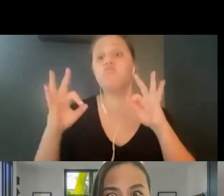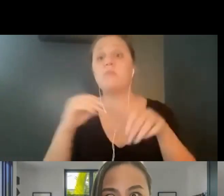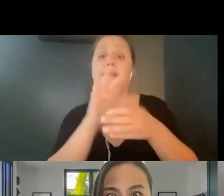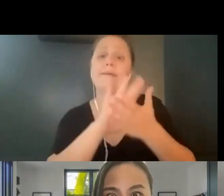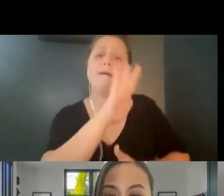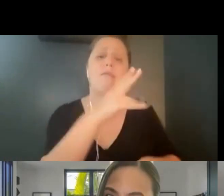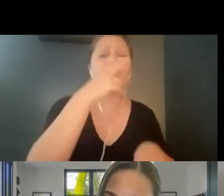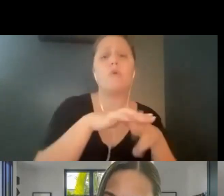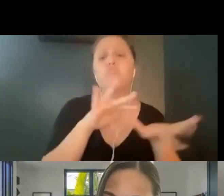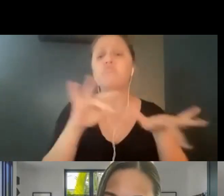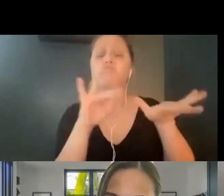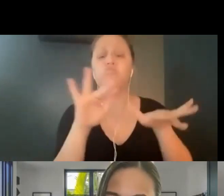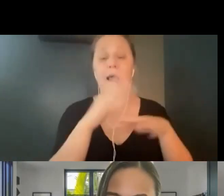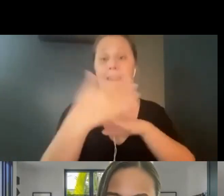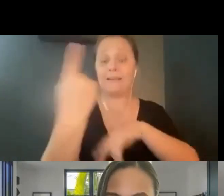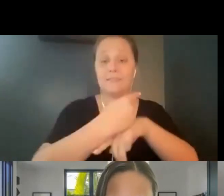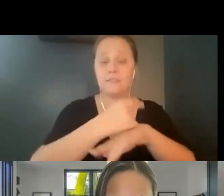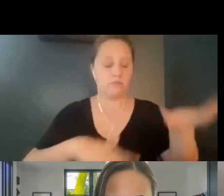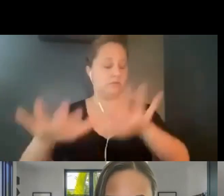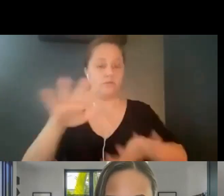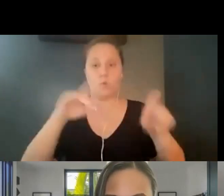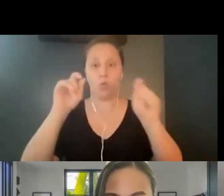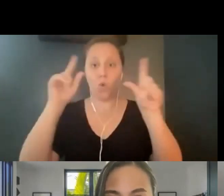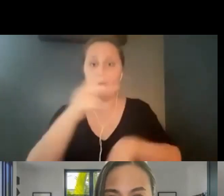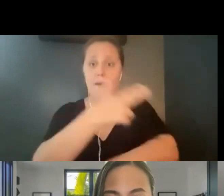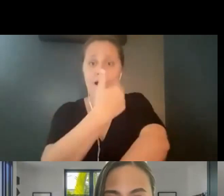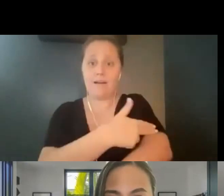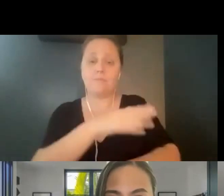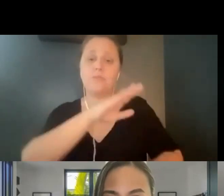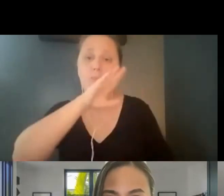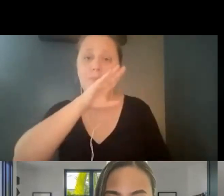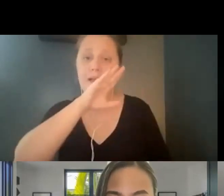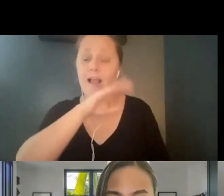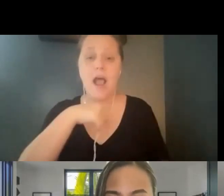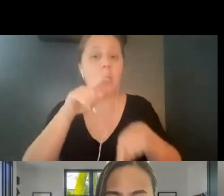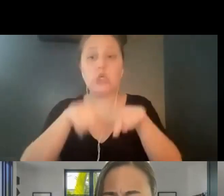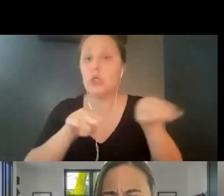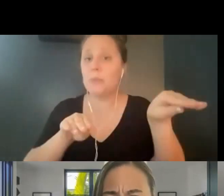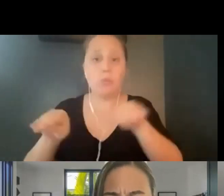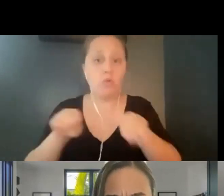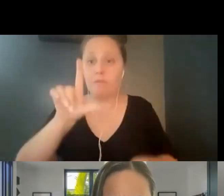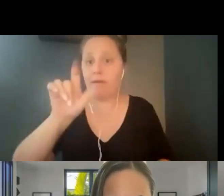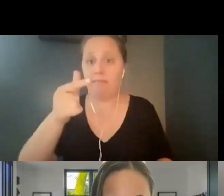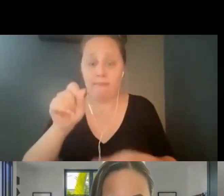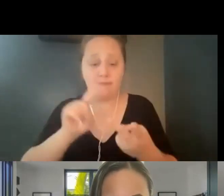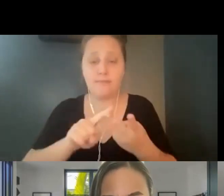woke up in a hospital bed not able to move my legs and not able to have any more finger function.